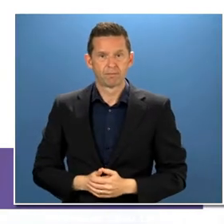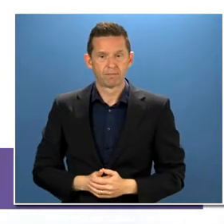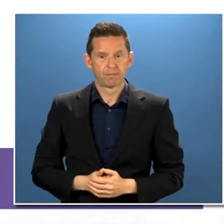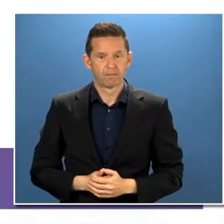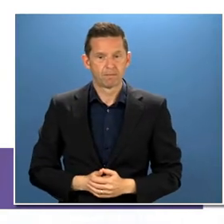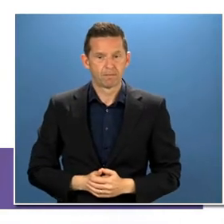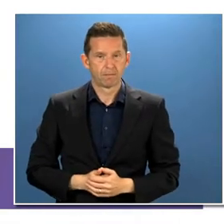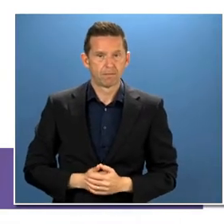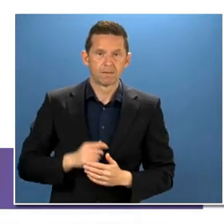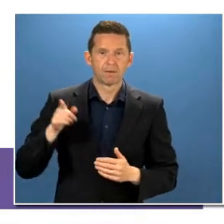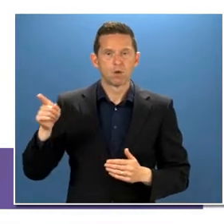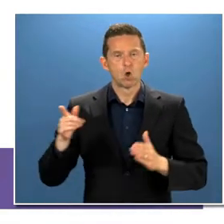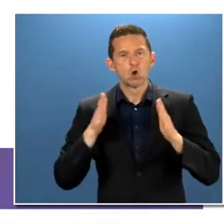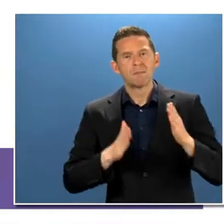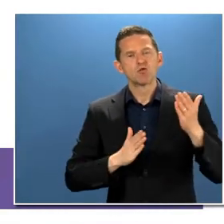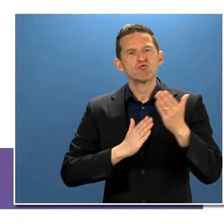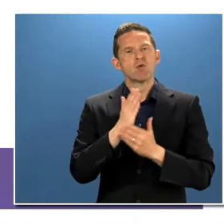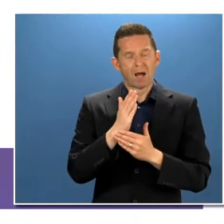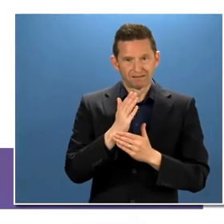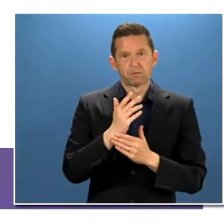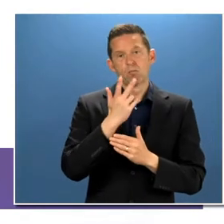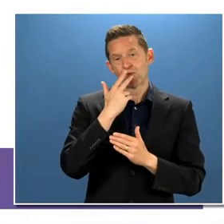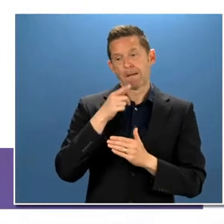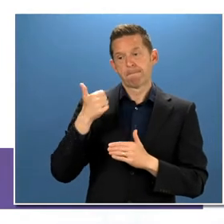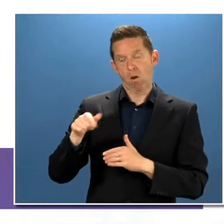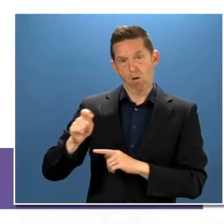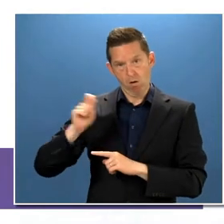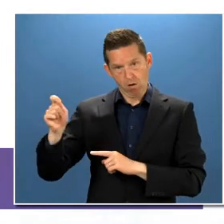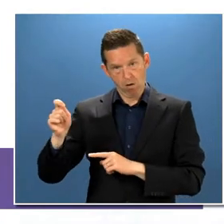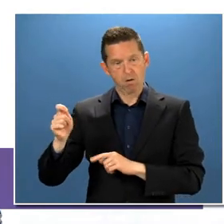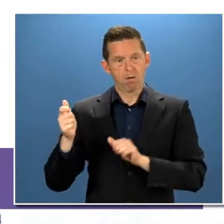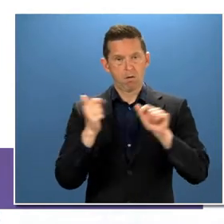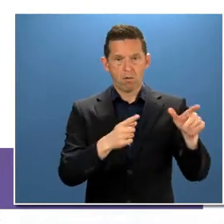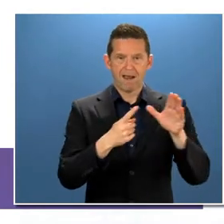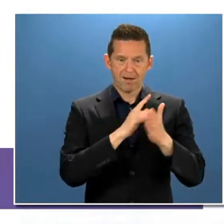a complaint, and assuming the majority of complaints are resolved by a